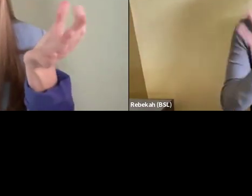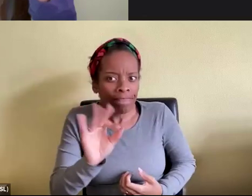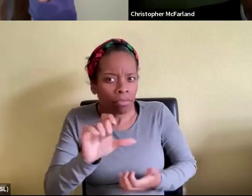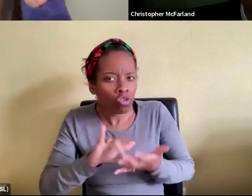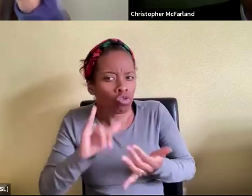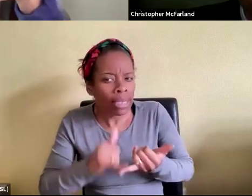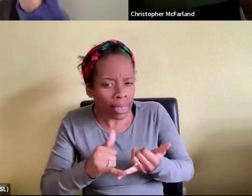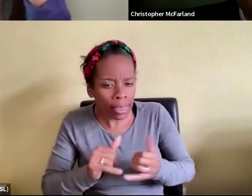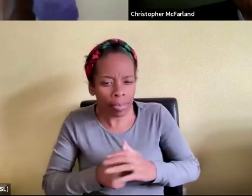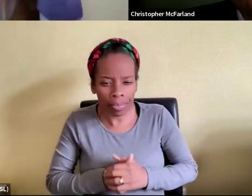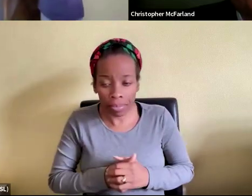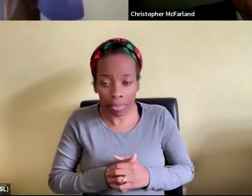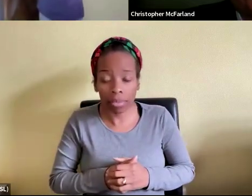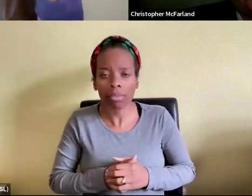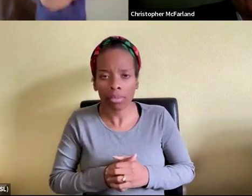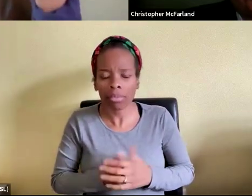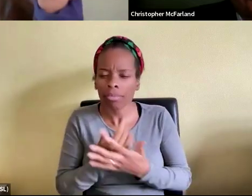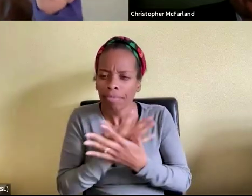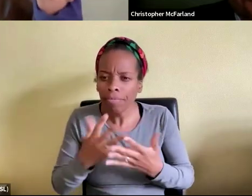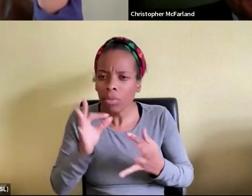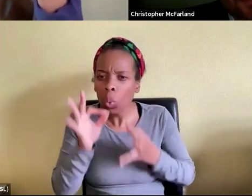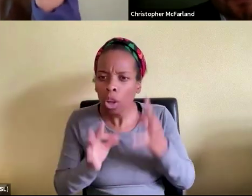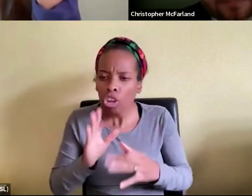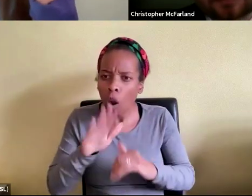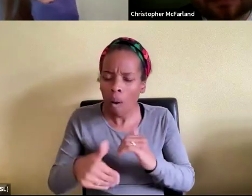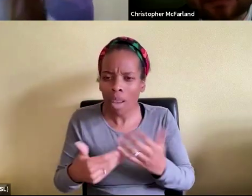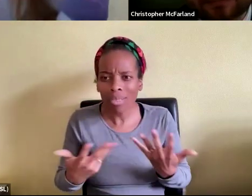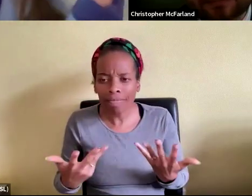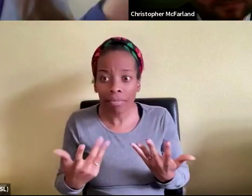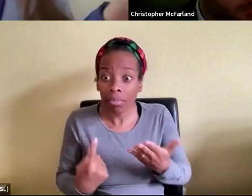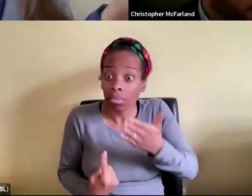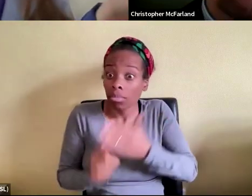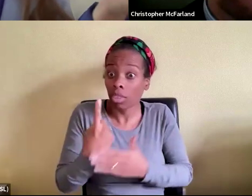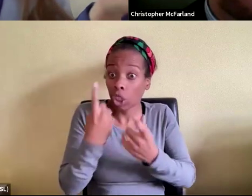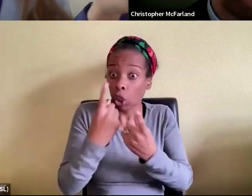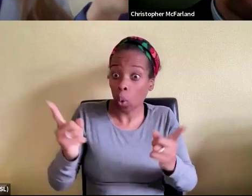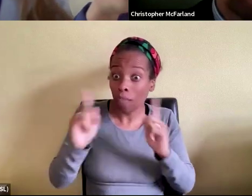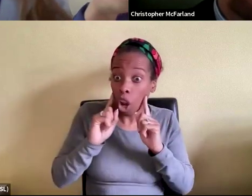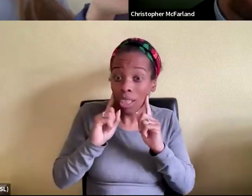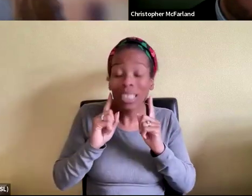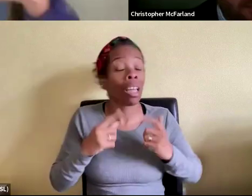There's lots of questions about kind of how to handle it if a university is saying that it's